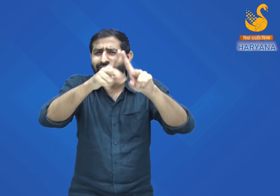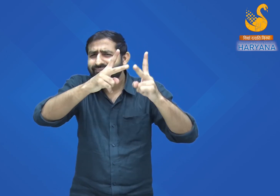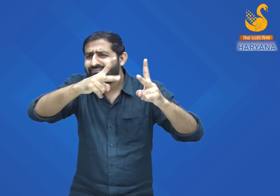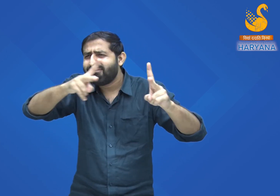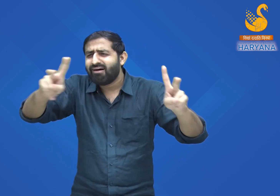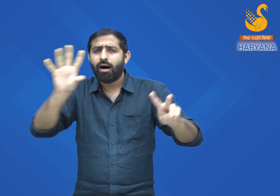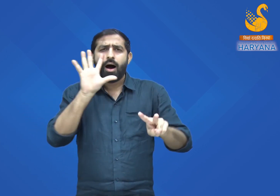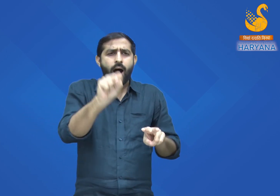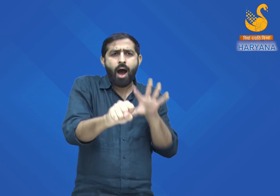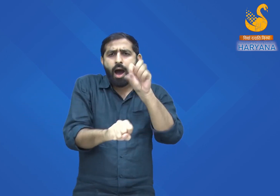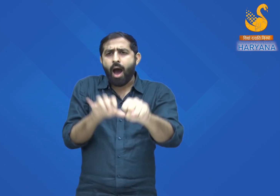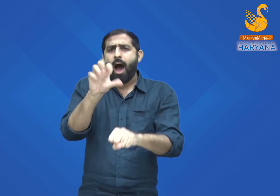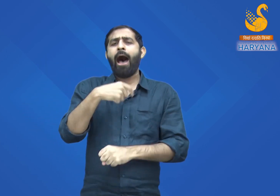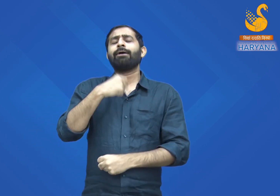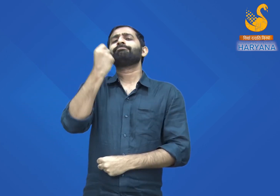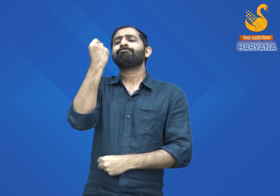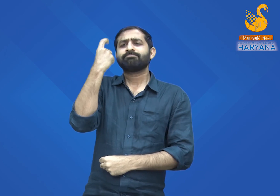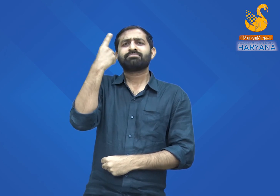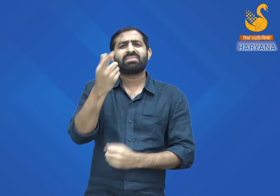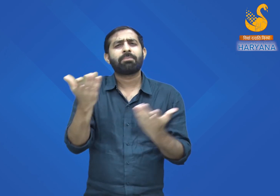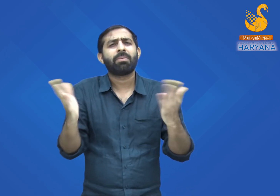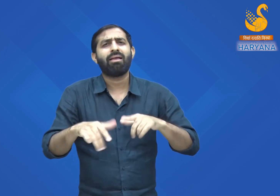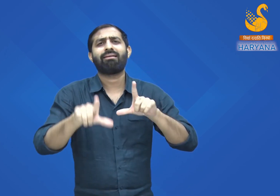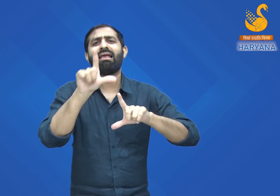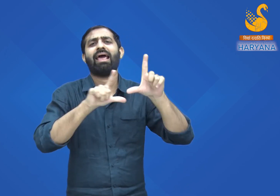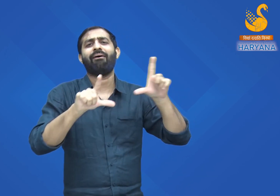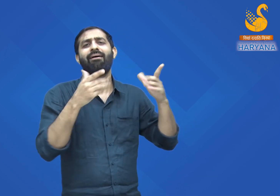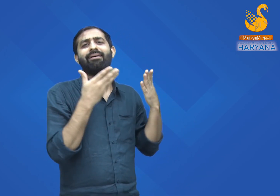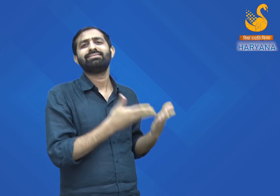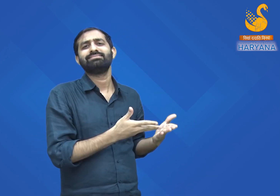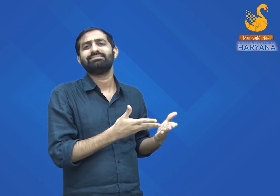the difference between good and bad. All this is taught through language.